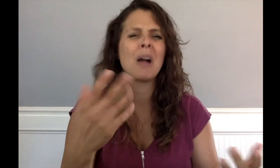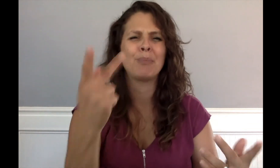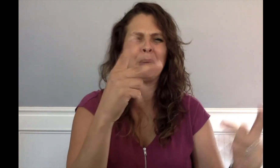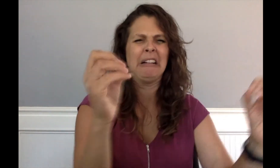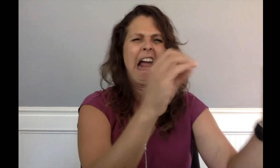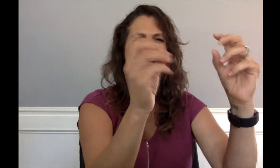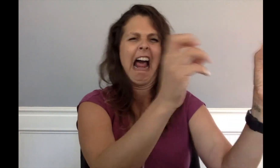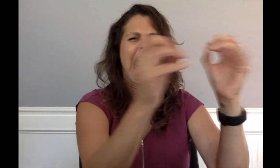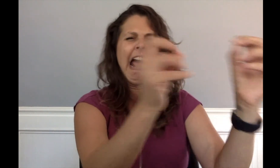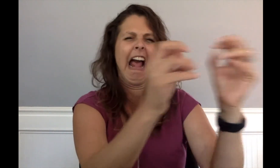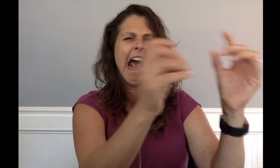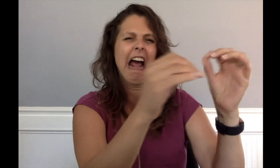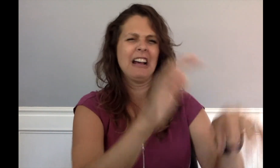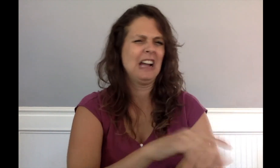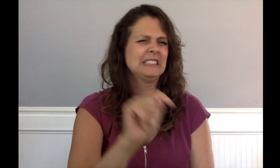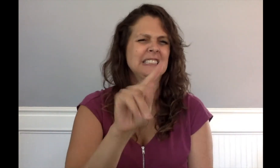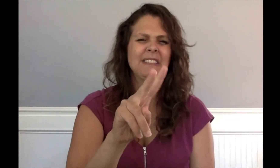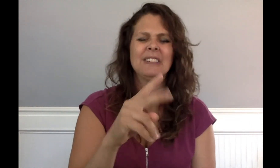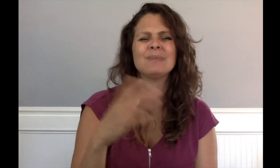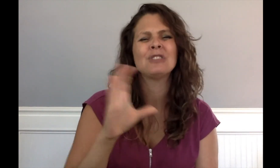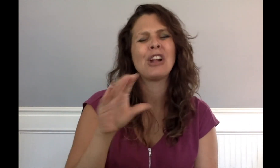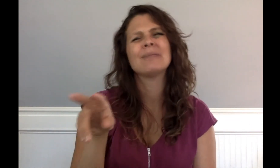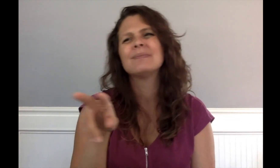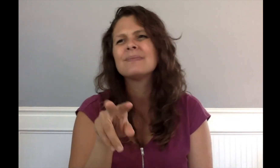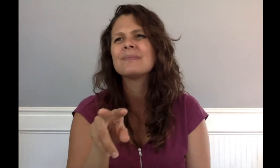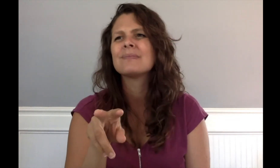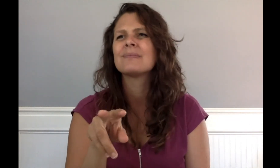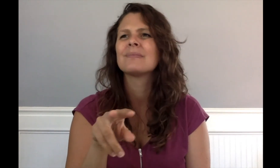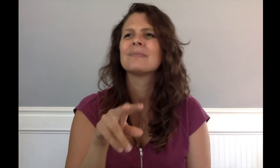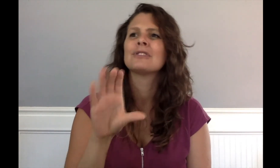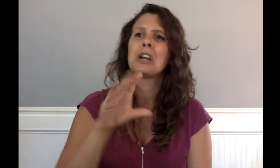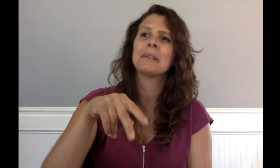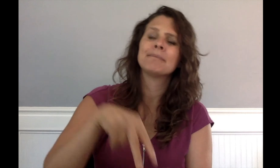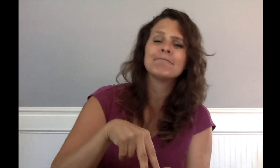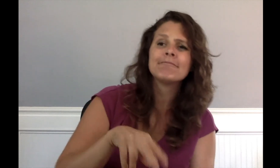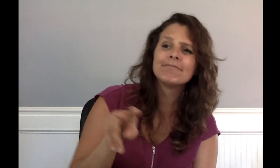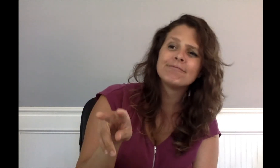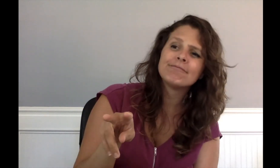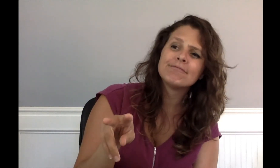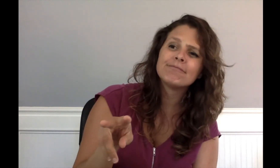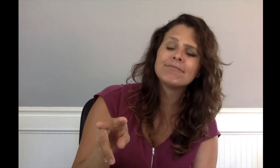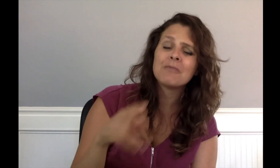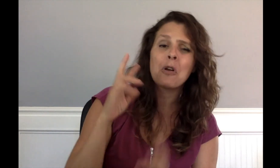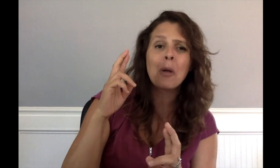people yelling at one another. Charlie stood there, waiting